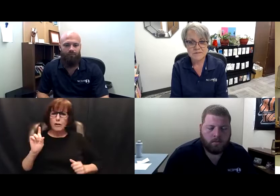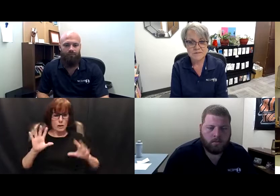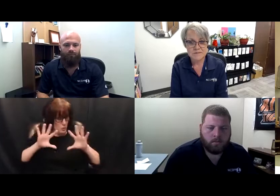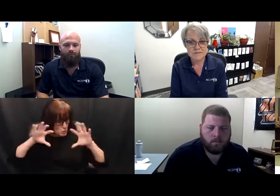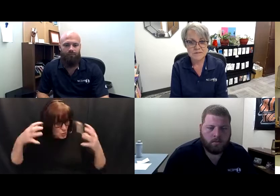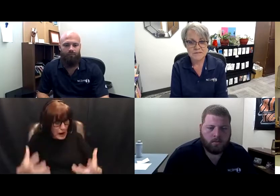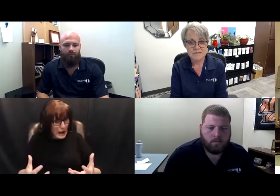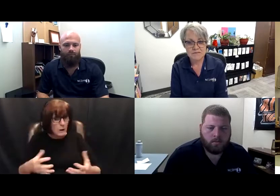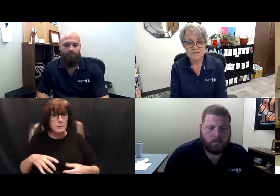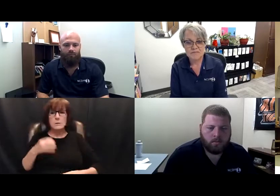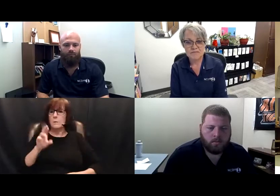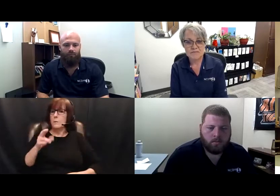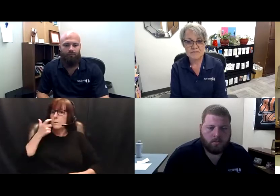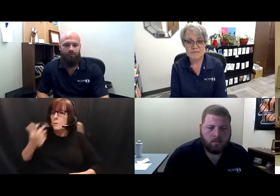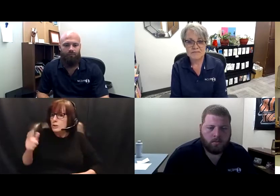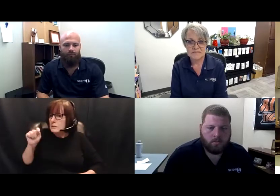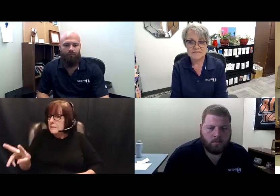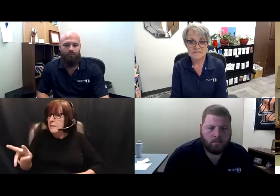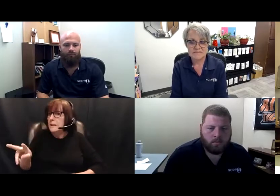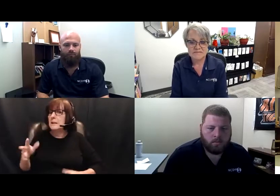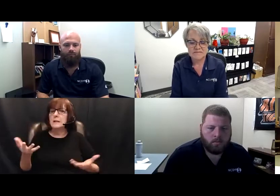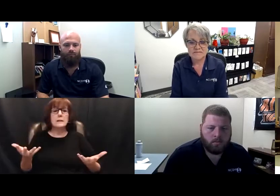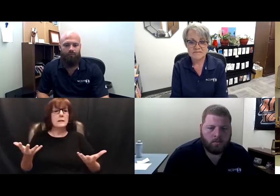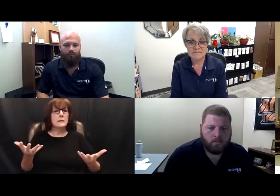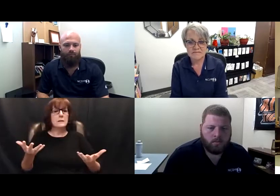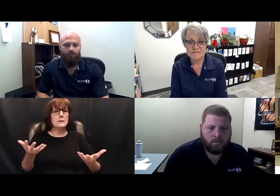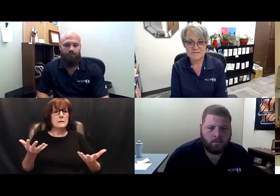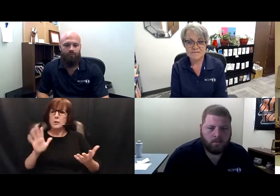or watching television, your trouble spots